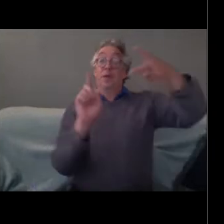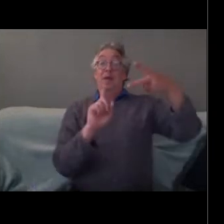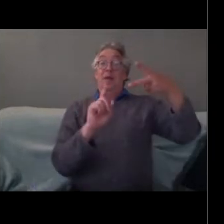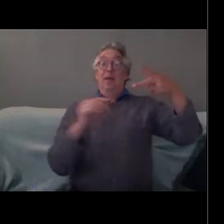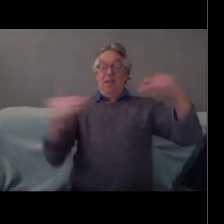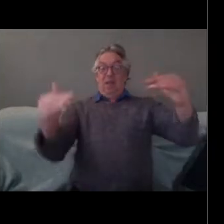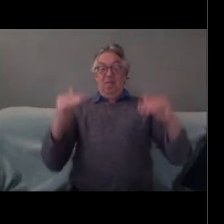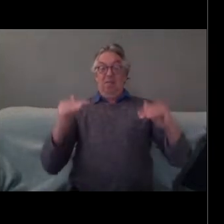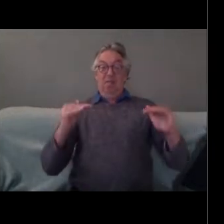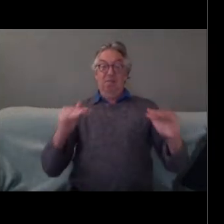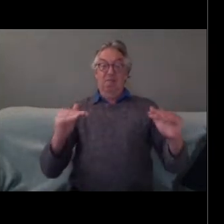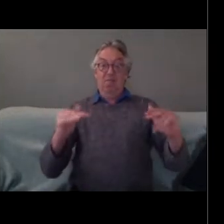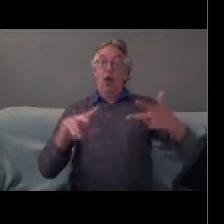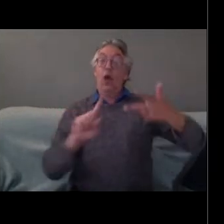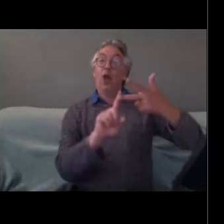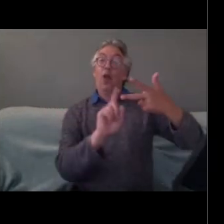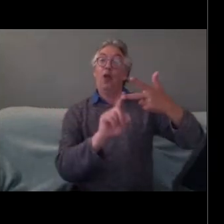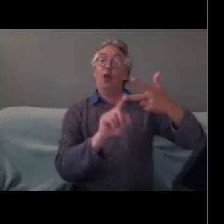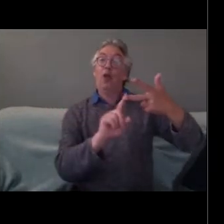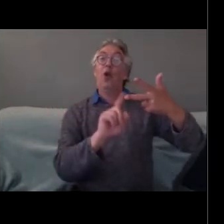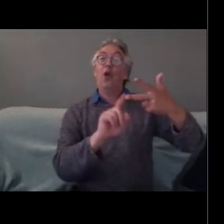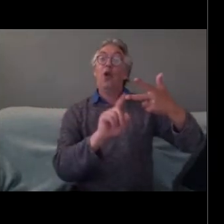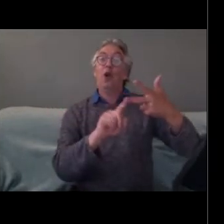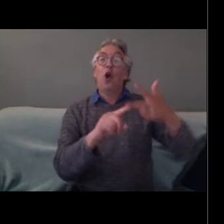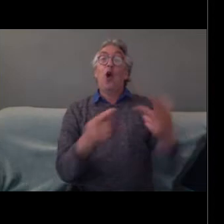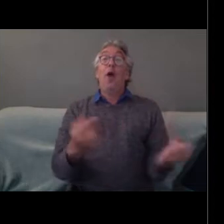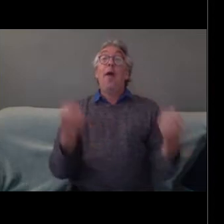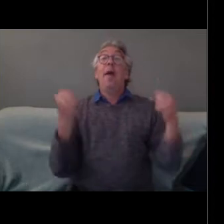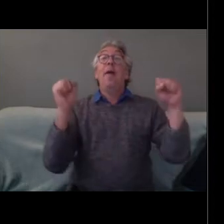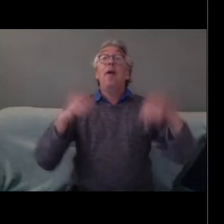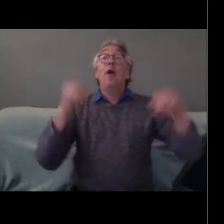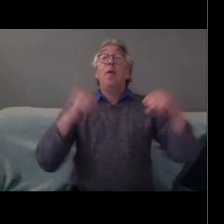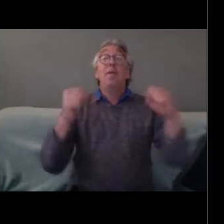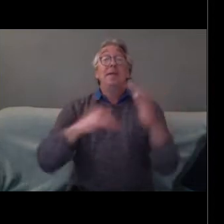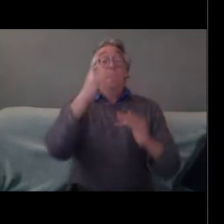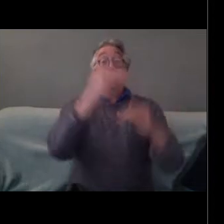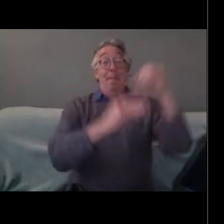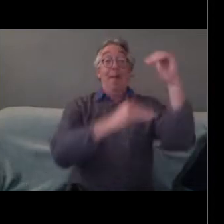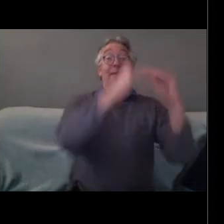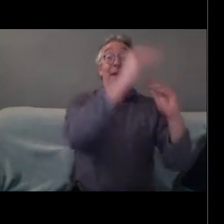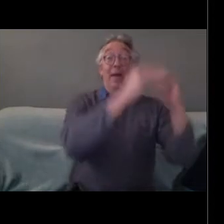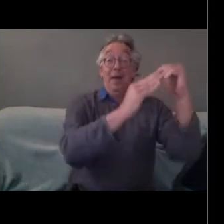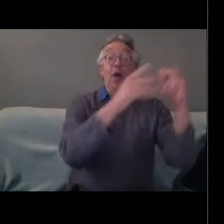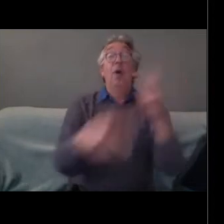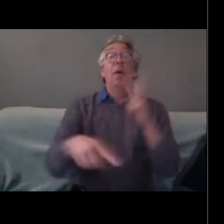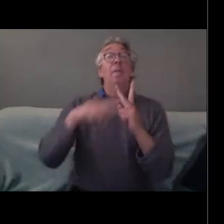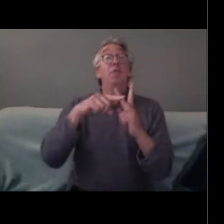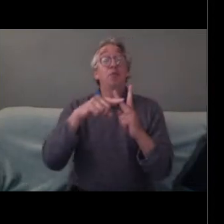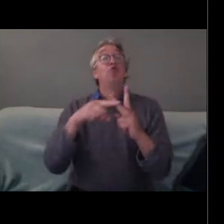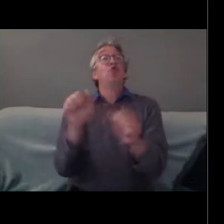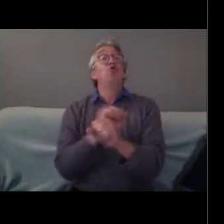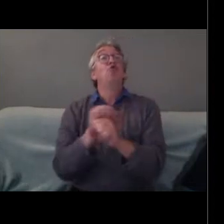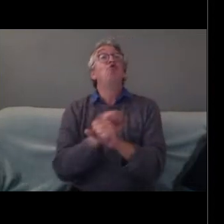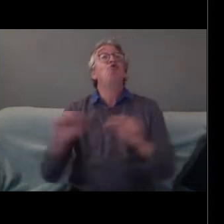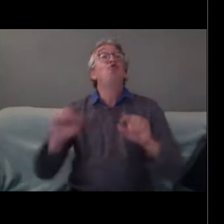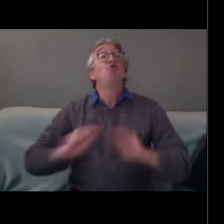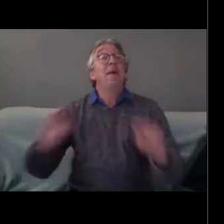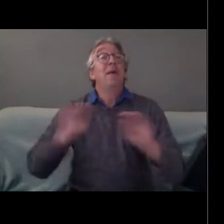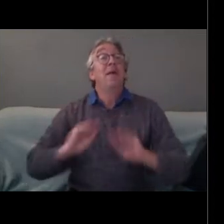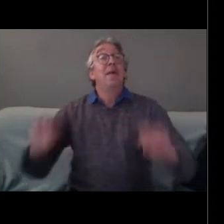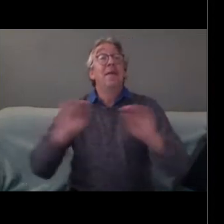We foresee these activities not just to help you but also your partner,